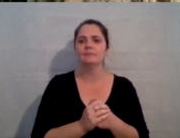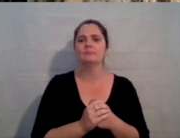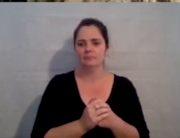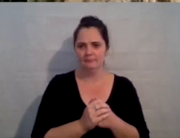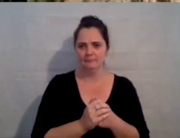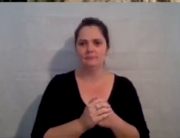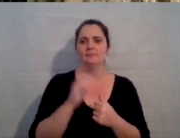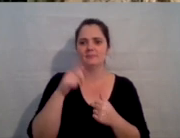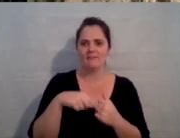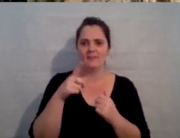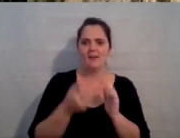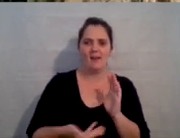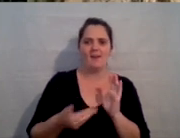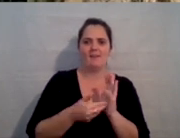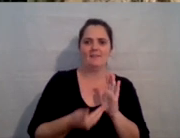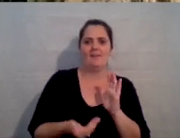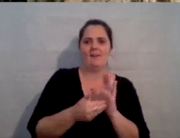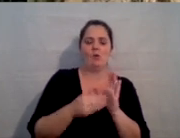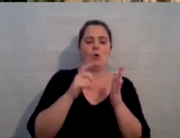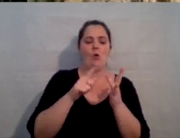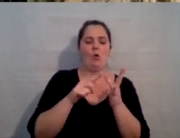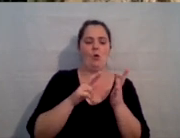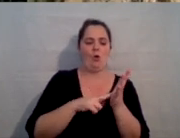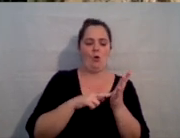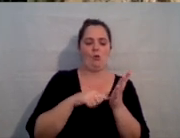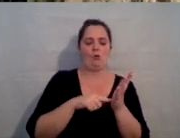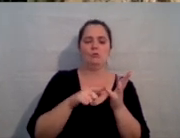get more information and again, should be quick, should be loose.